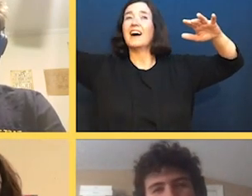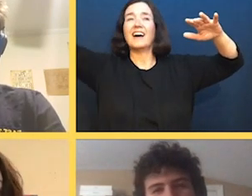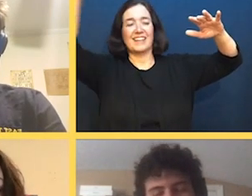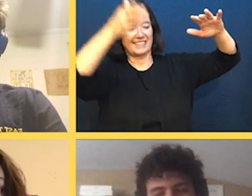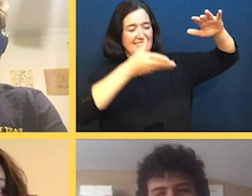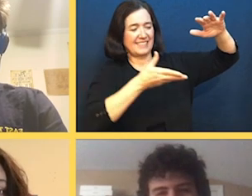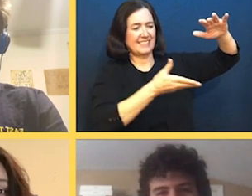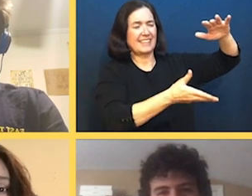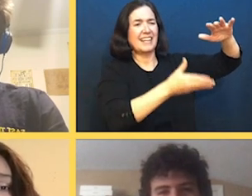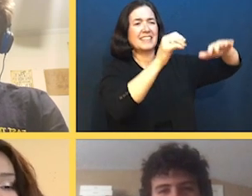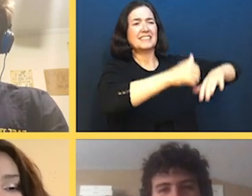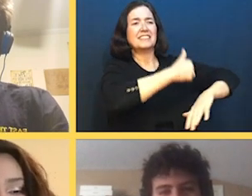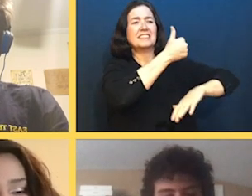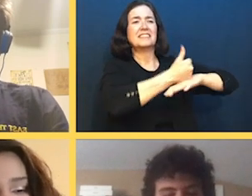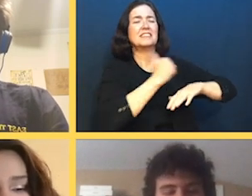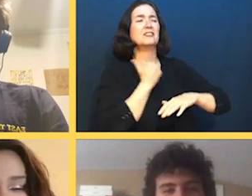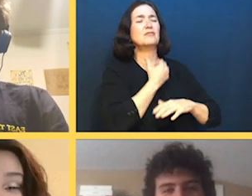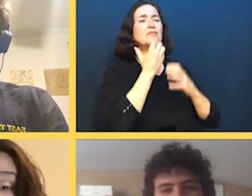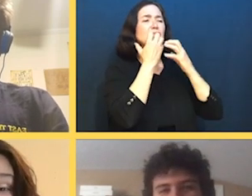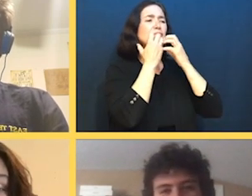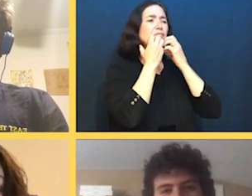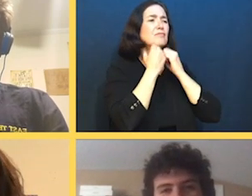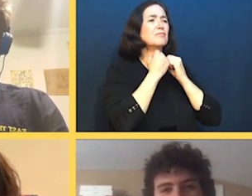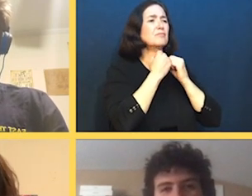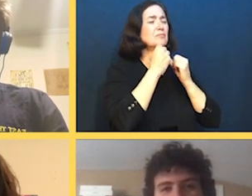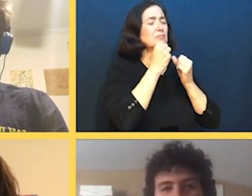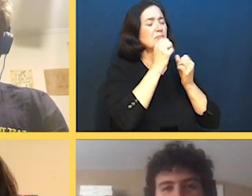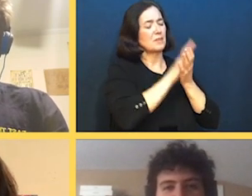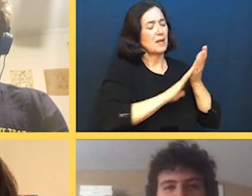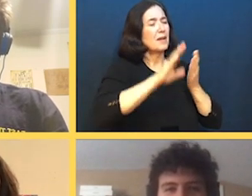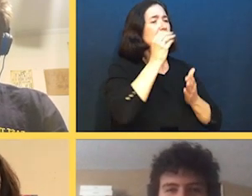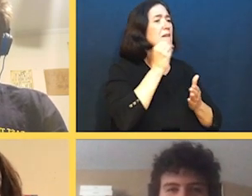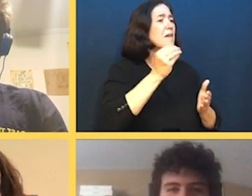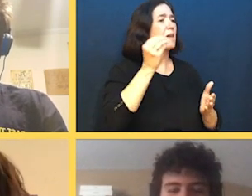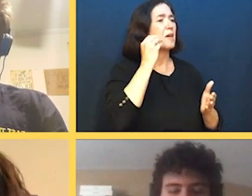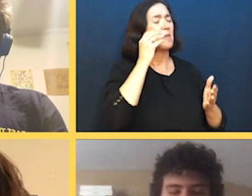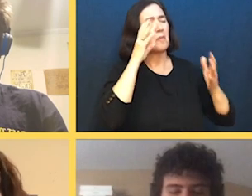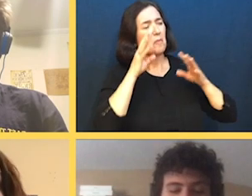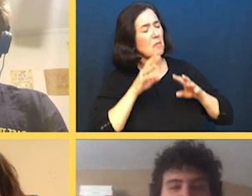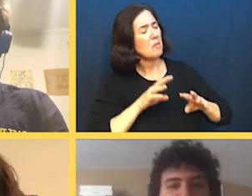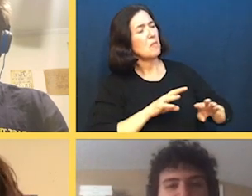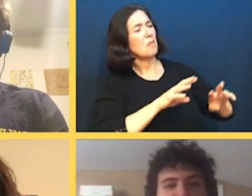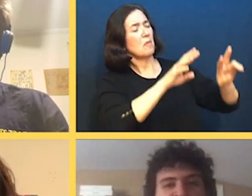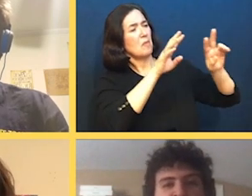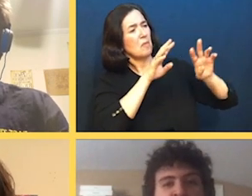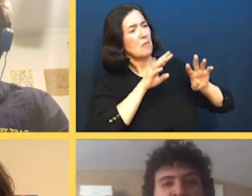Stands our dear old Alma Mater, Glorious to View,